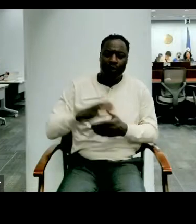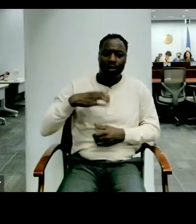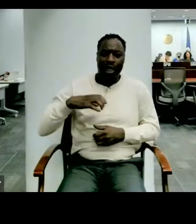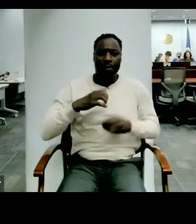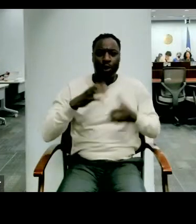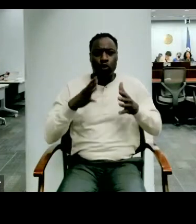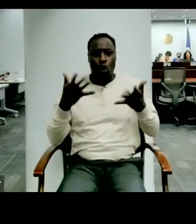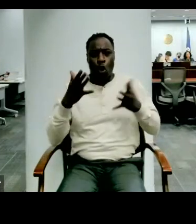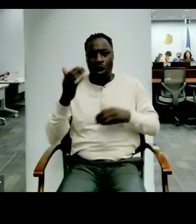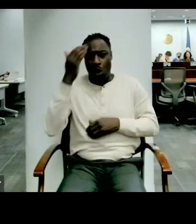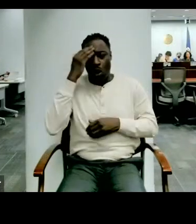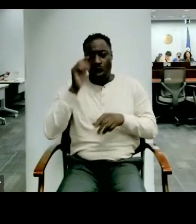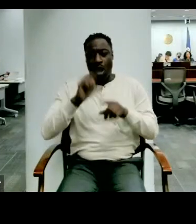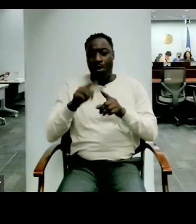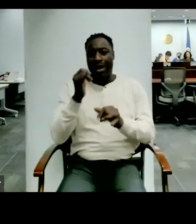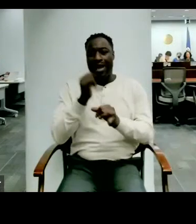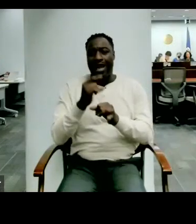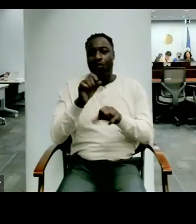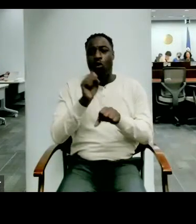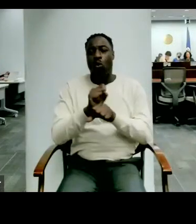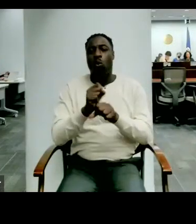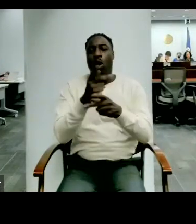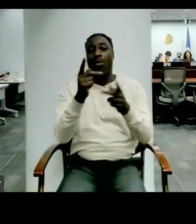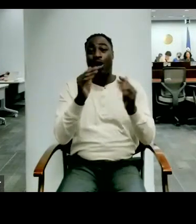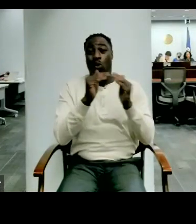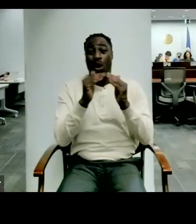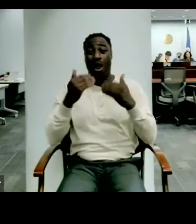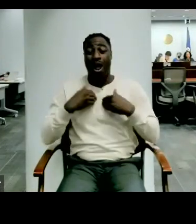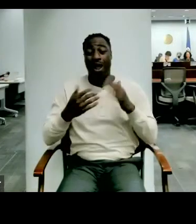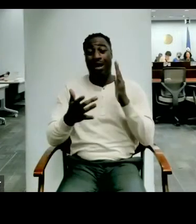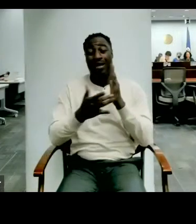but the institute for workplace equality has a technical advisory committee,